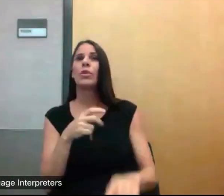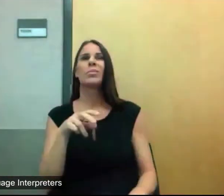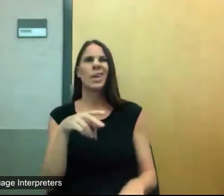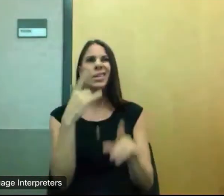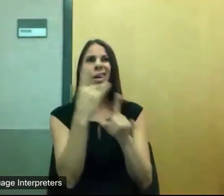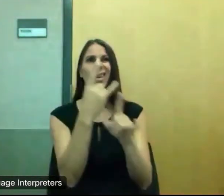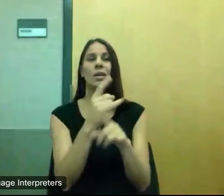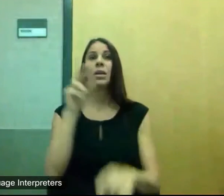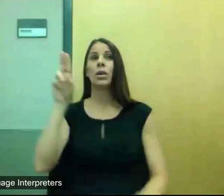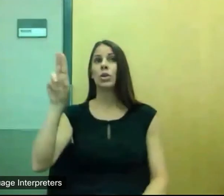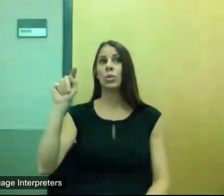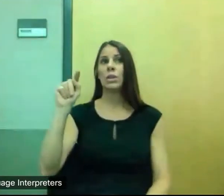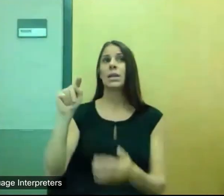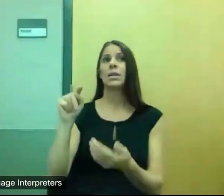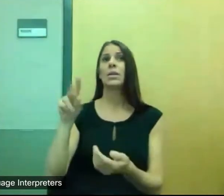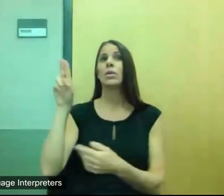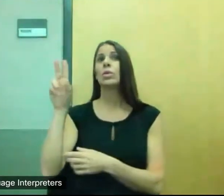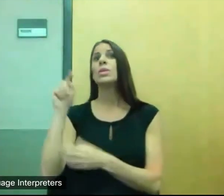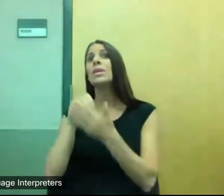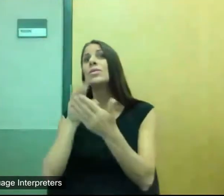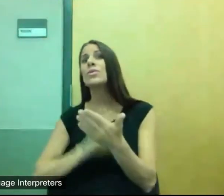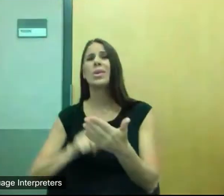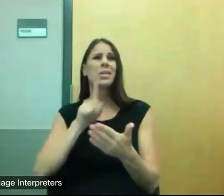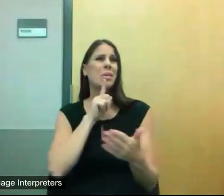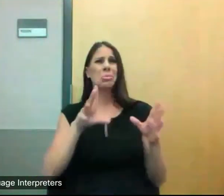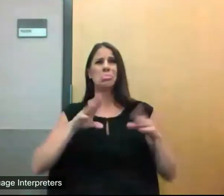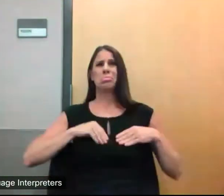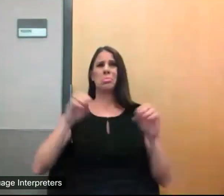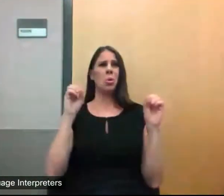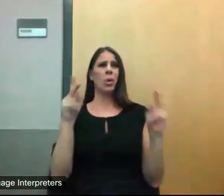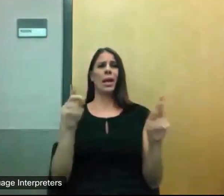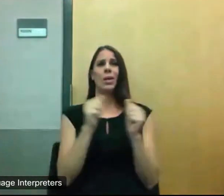are very okay. I'm Austin campus. Like, they're really okay with the university doing.